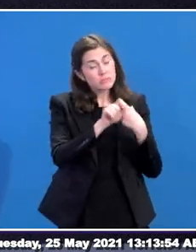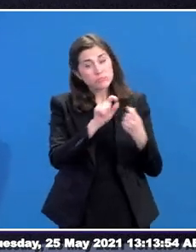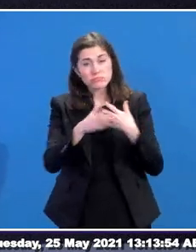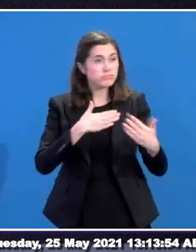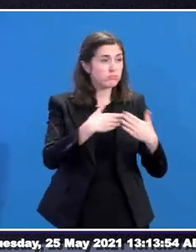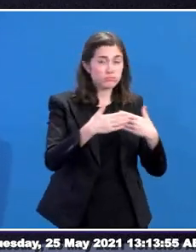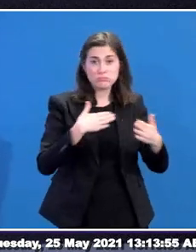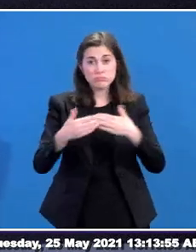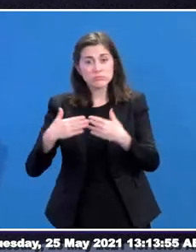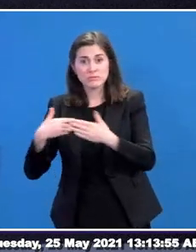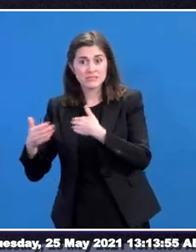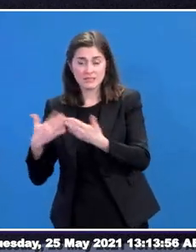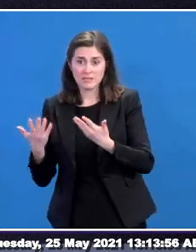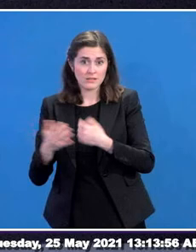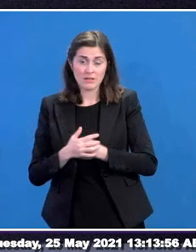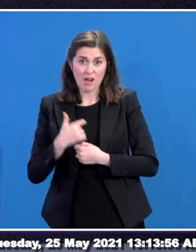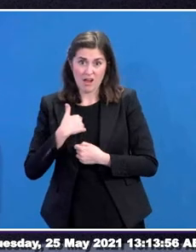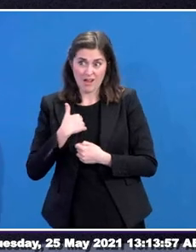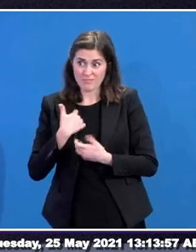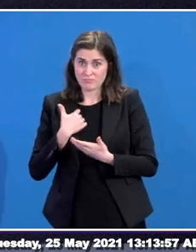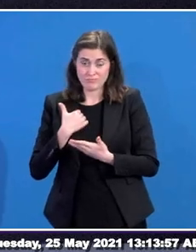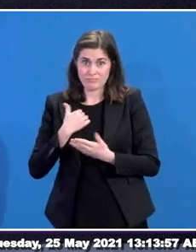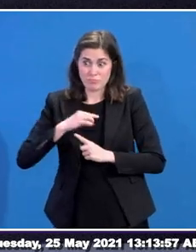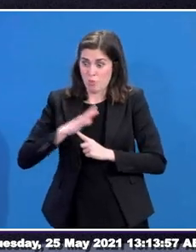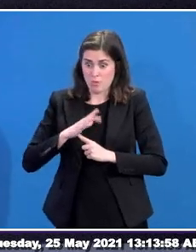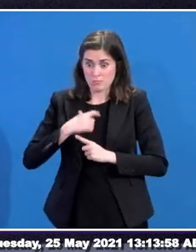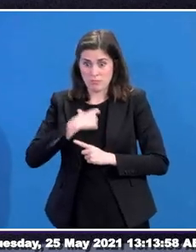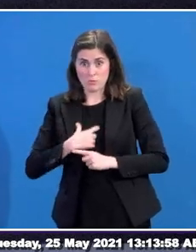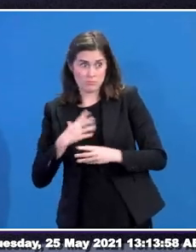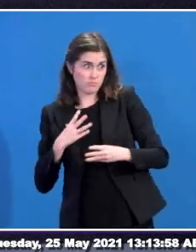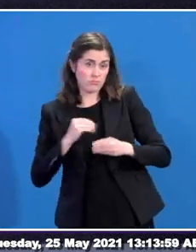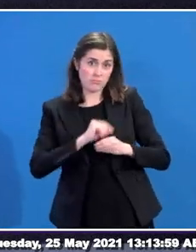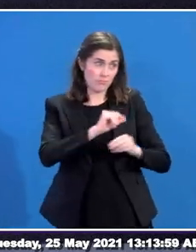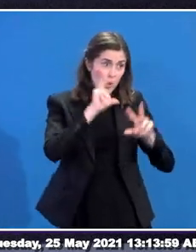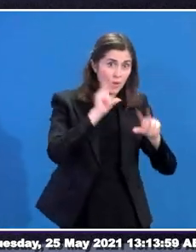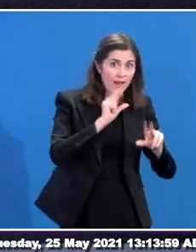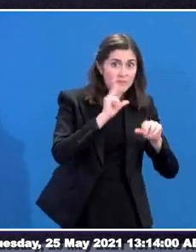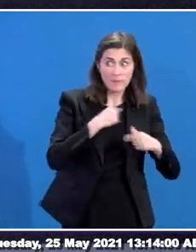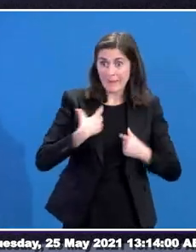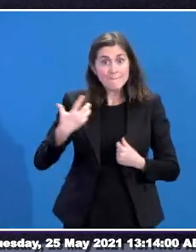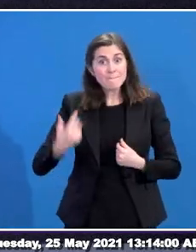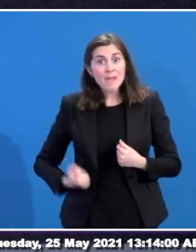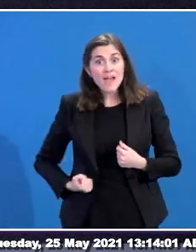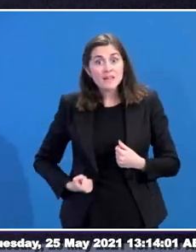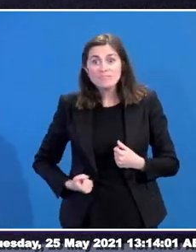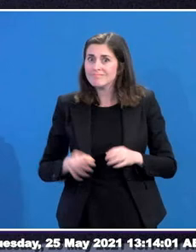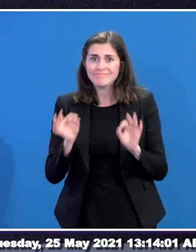I'm an integral part of his care but I don't get paid for it and,